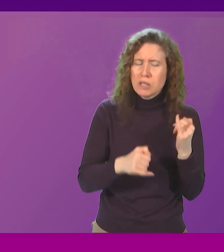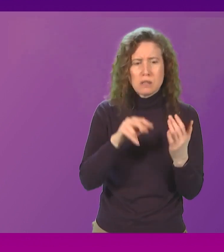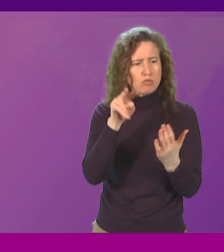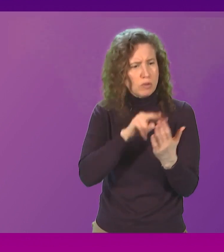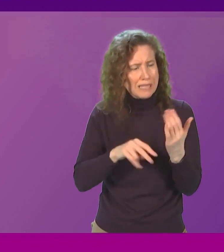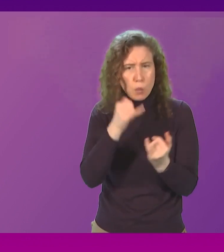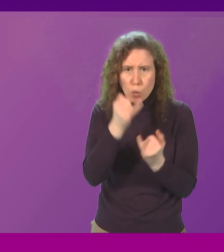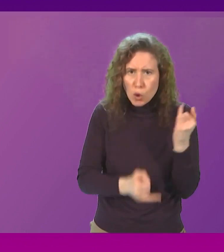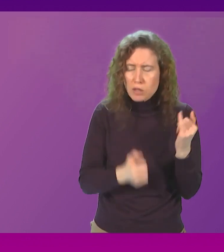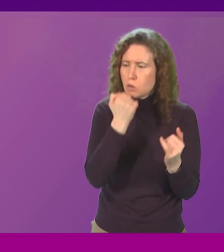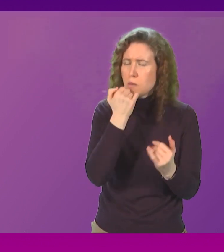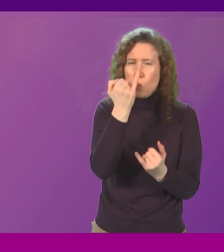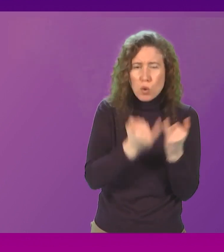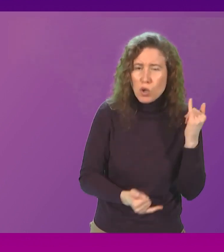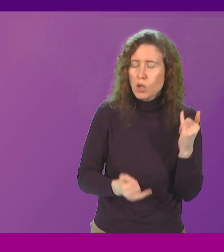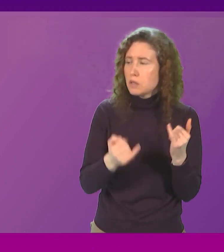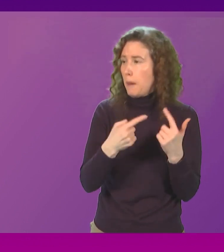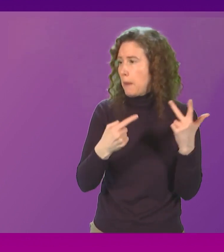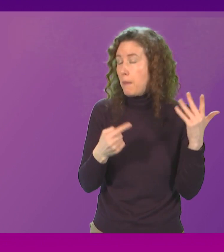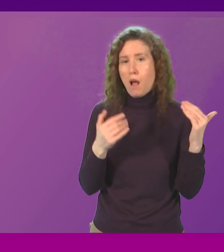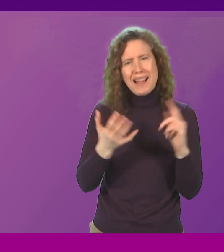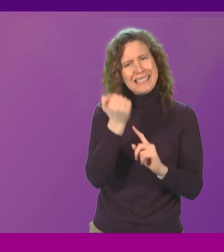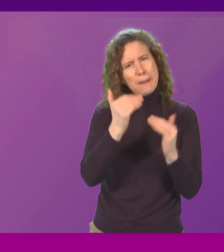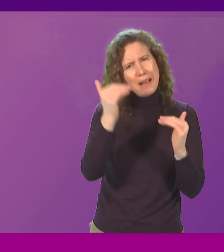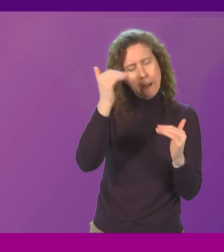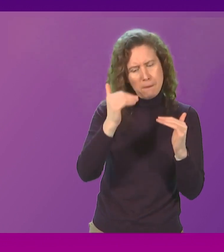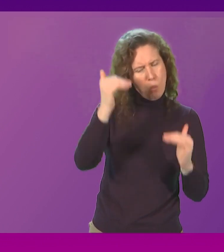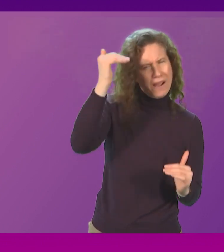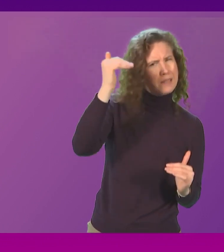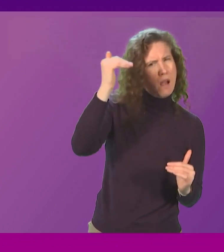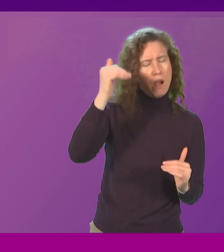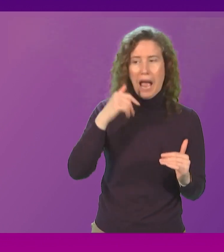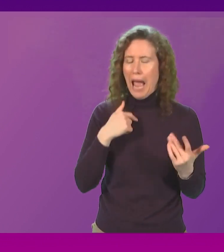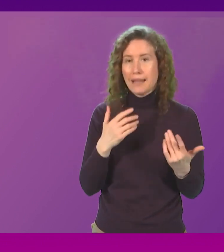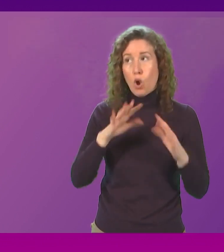falling; numeracy falling; the attainment gap widening; and attainment falling overall.